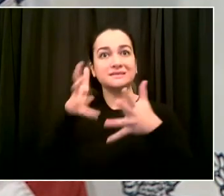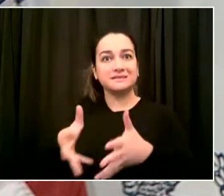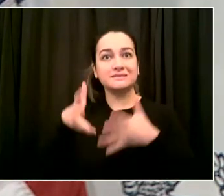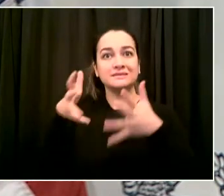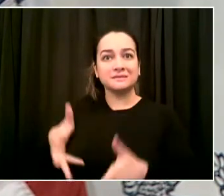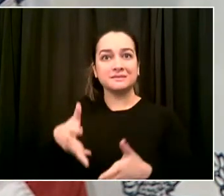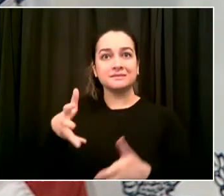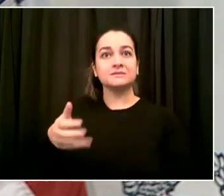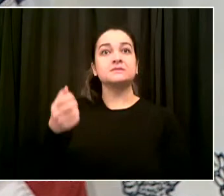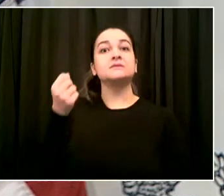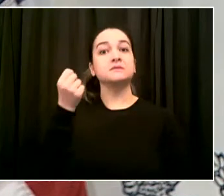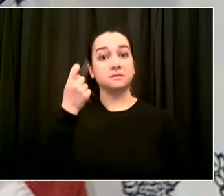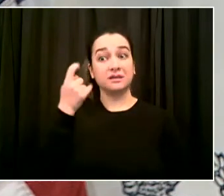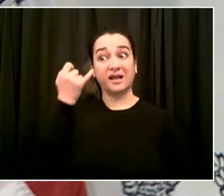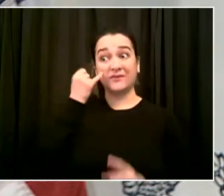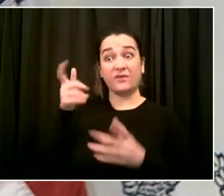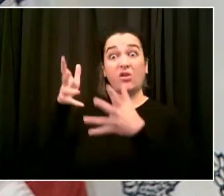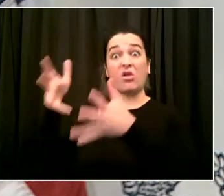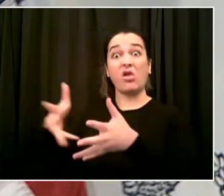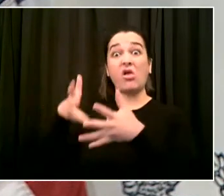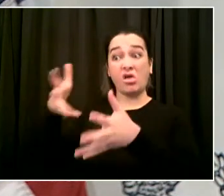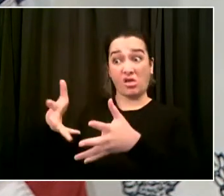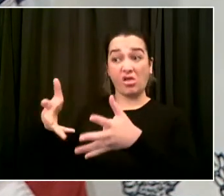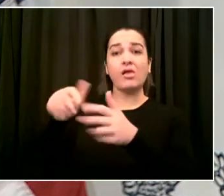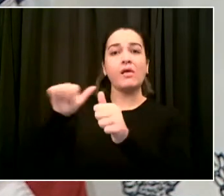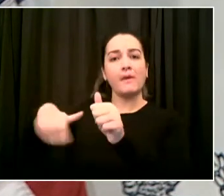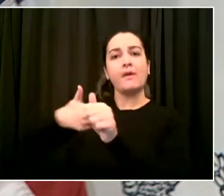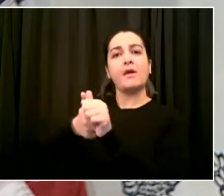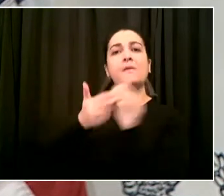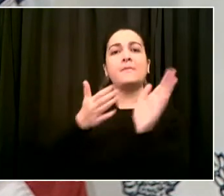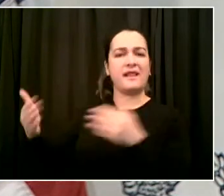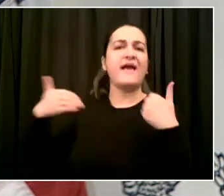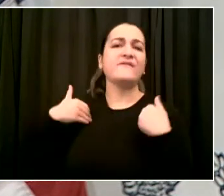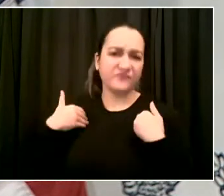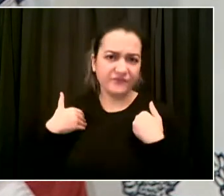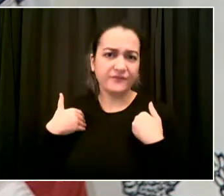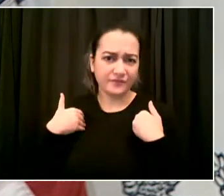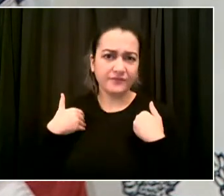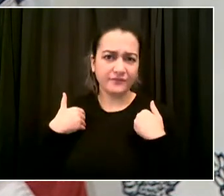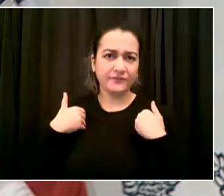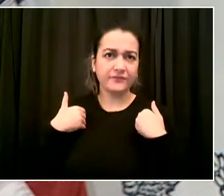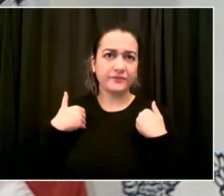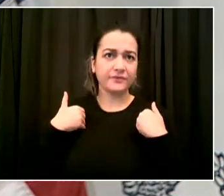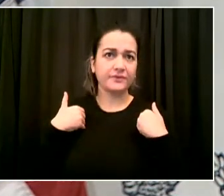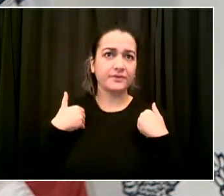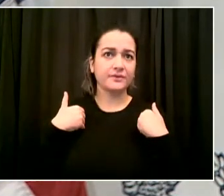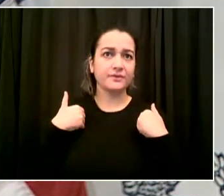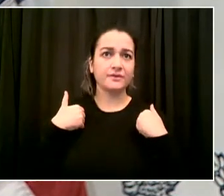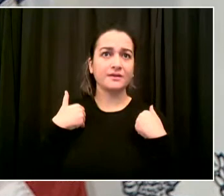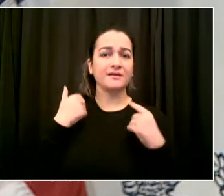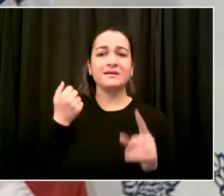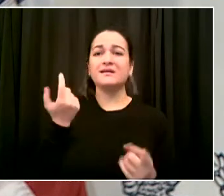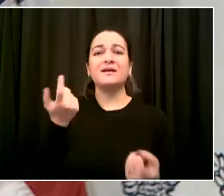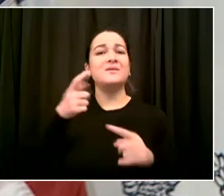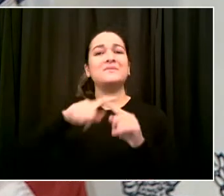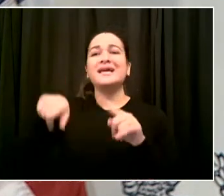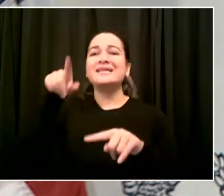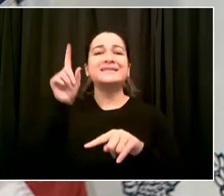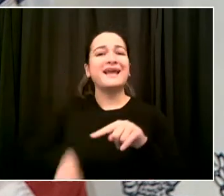CCNTOIINGENCY PLANS PUT IN CASE TO MAKE SURE THAT HAPPENS. I KNOW THE HEALTHCARE PROFESSISINOALS AT THESE VACCINATION SITES ARE